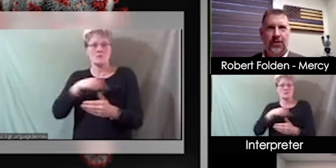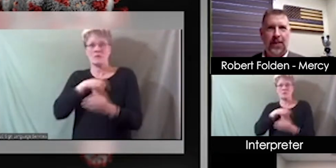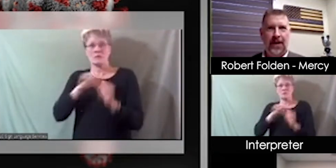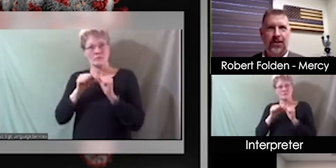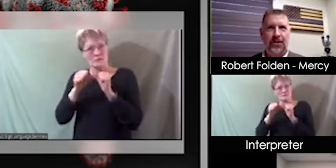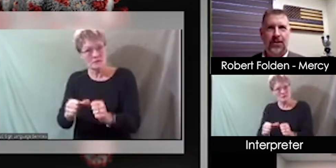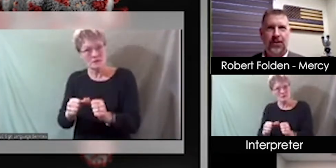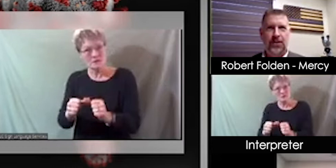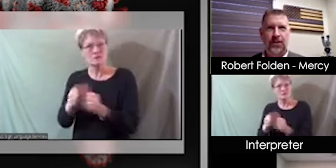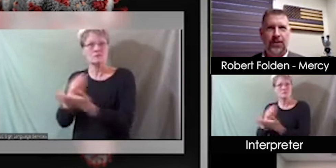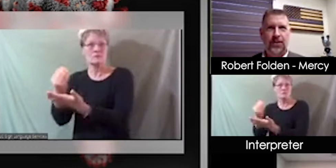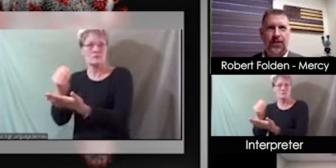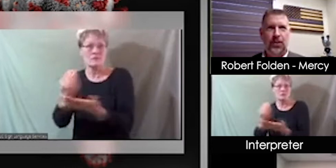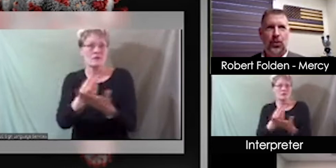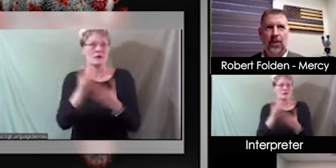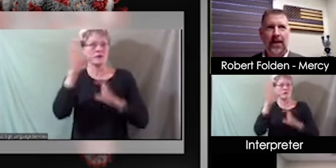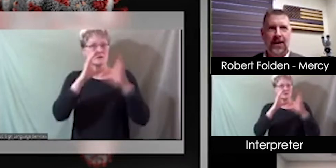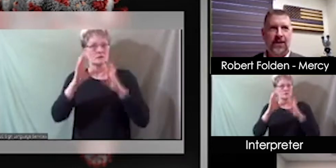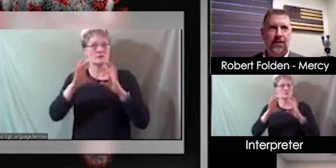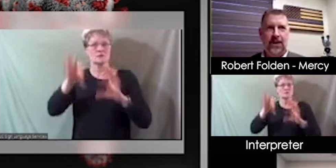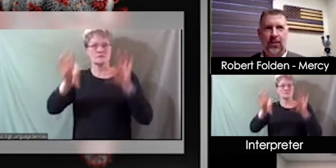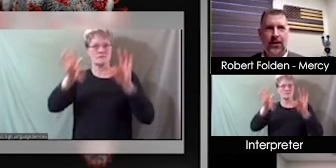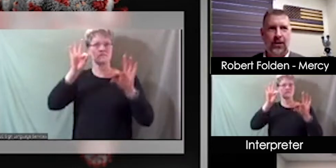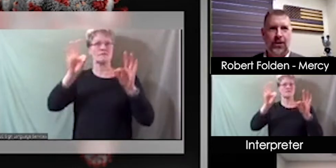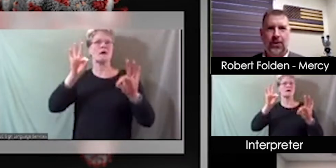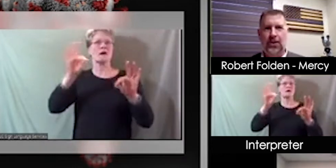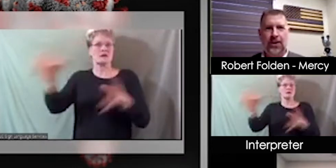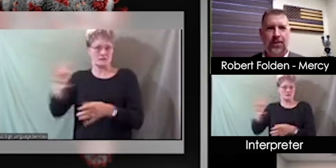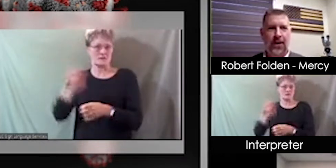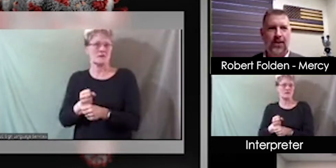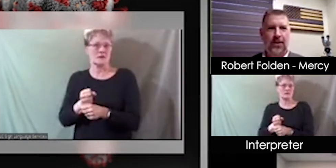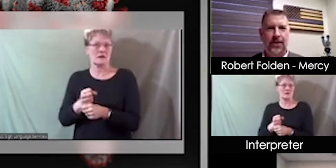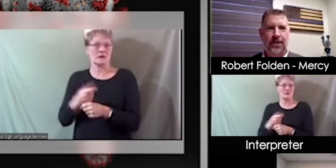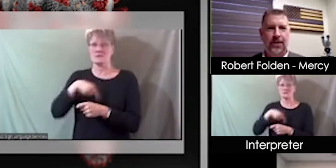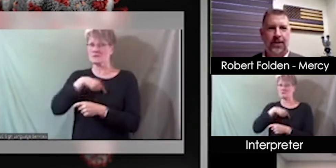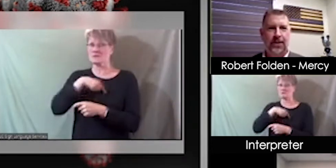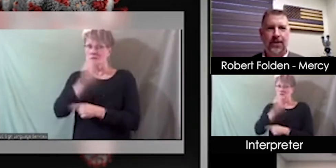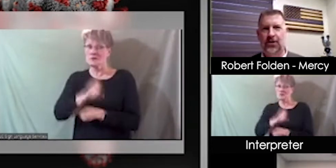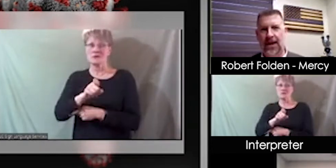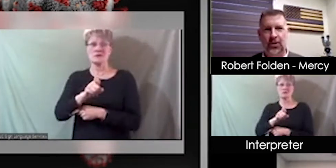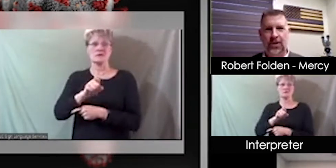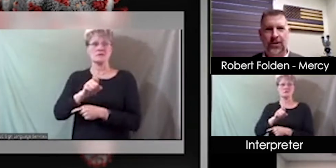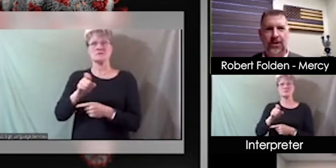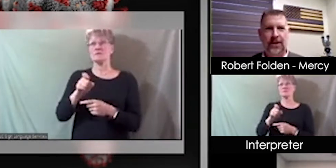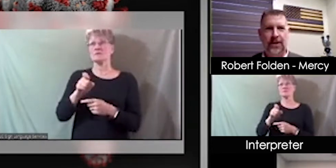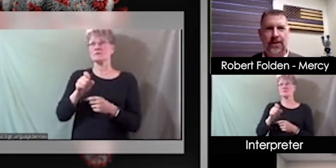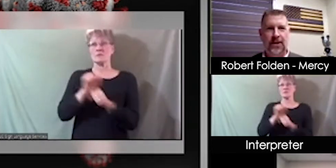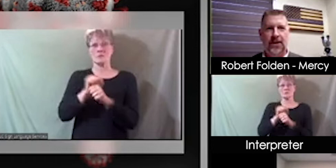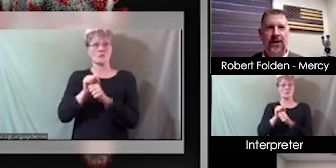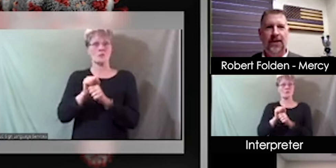just goes back to, you know we may need to be a really good community partner. If Shasta Regional needed,